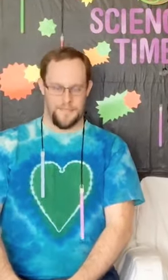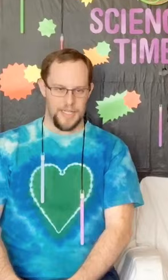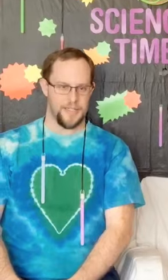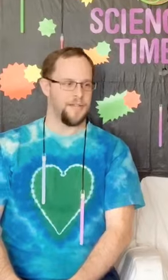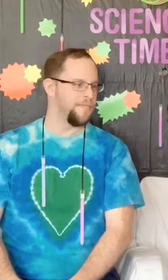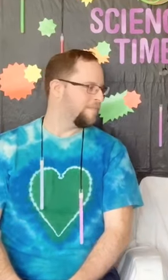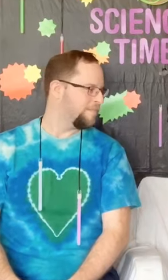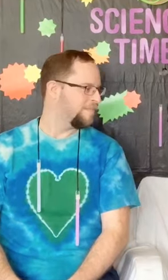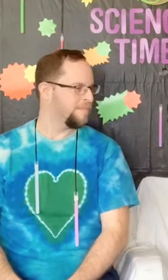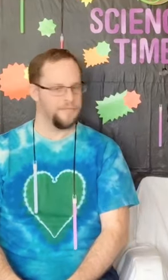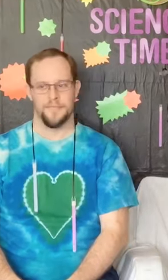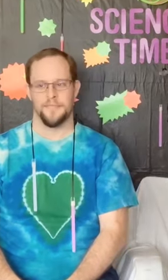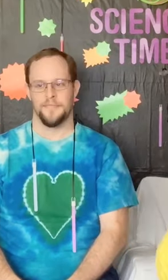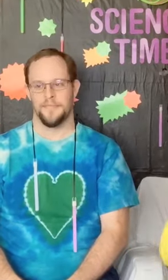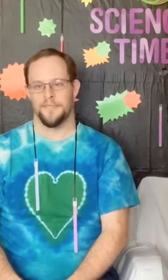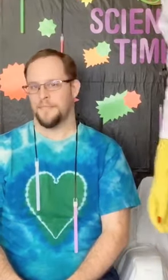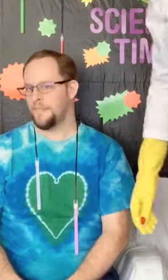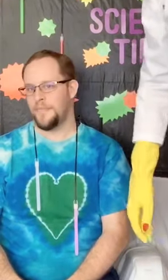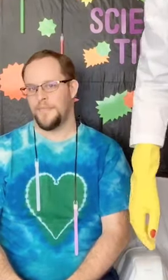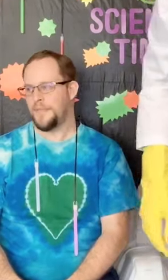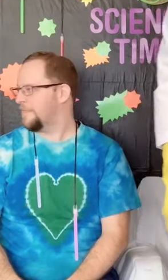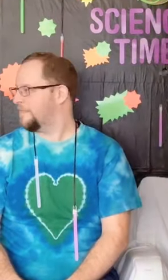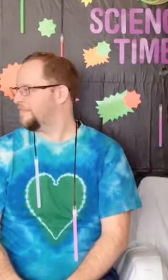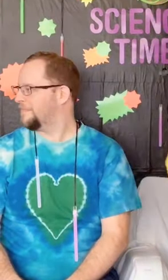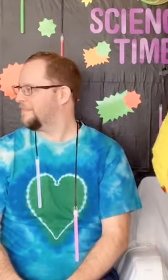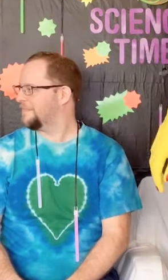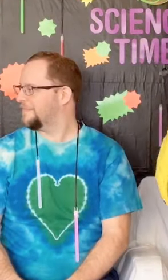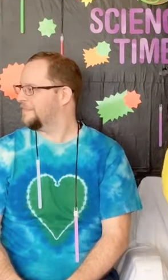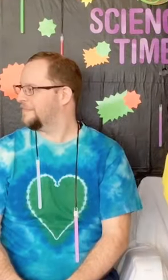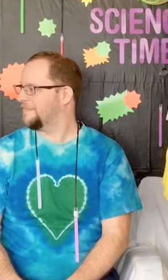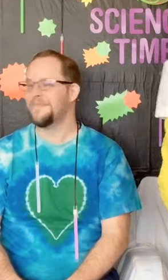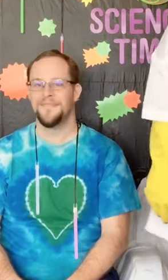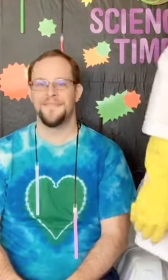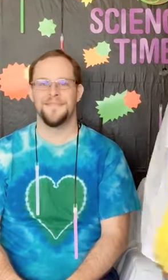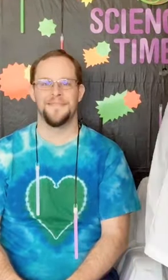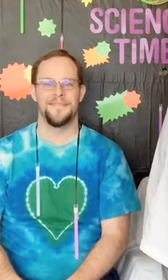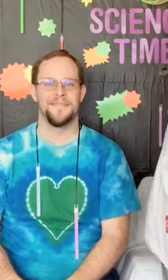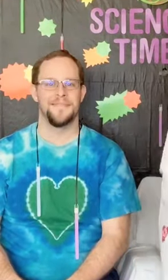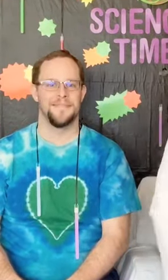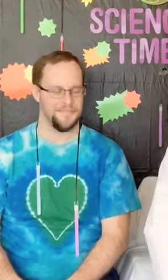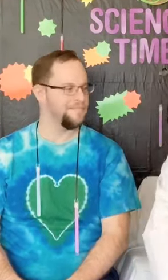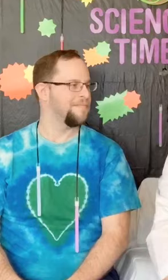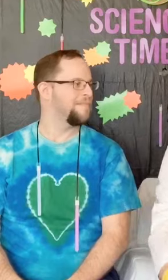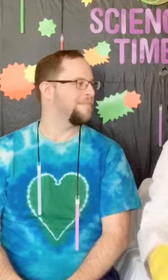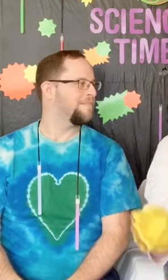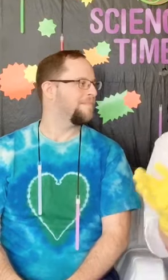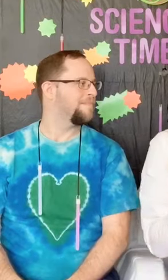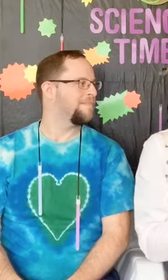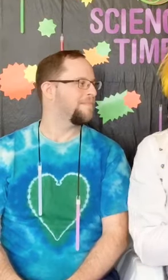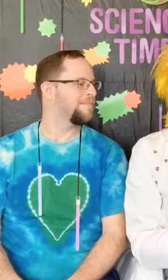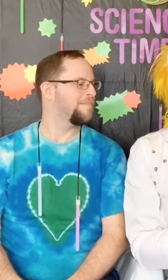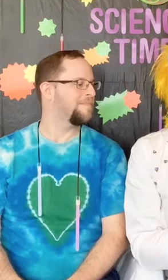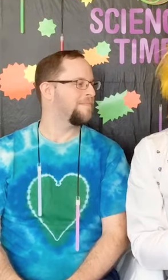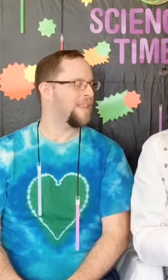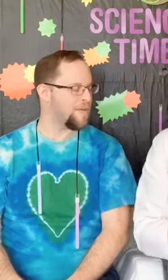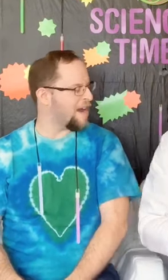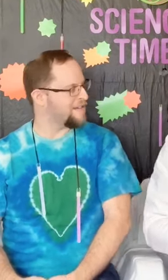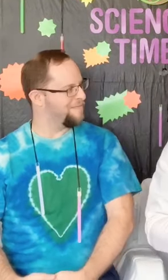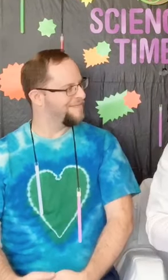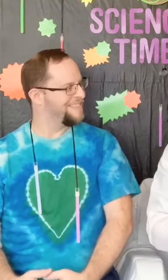Yes, that is happening. Okay! That was awesome! CALI: That was a